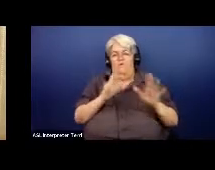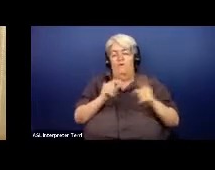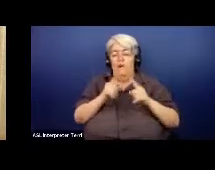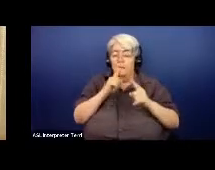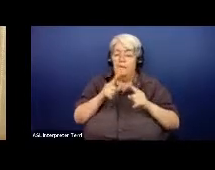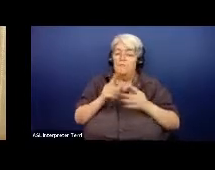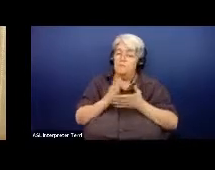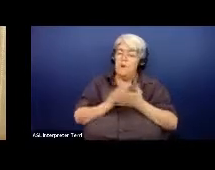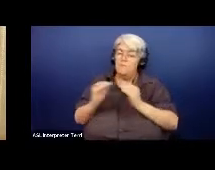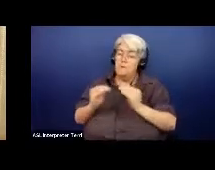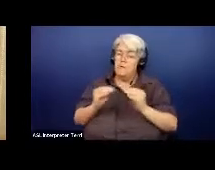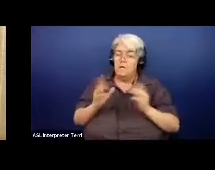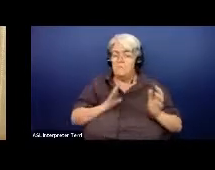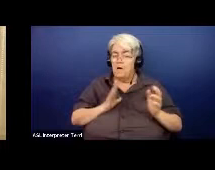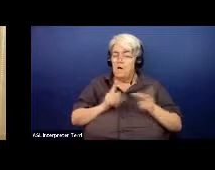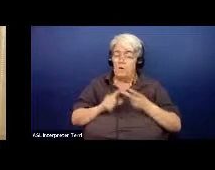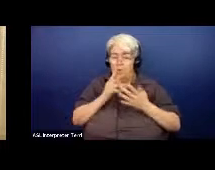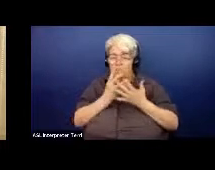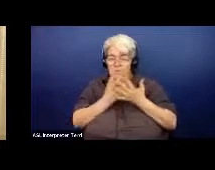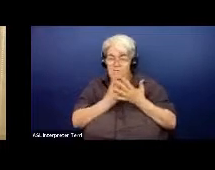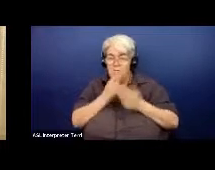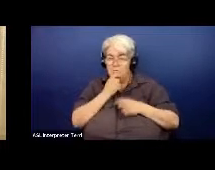training and screening with secondary screening.